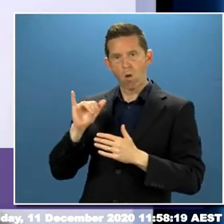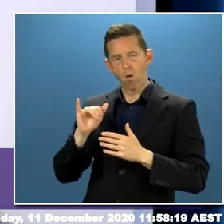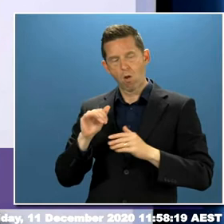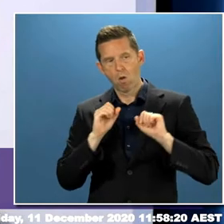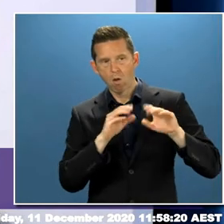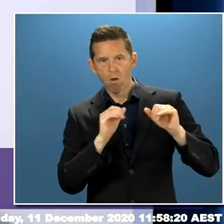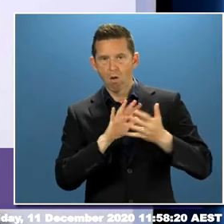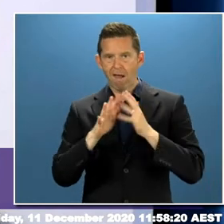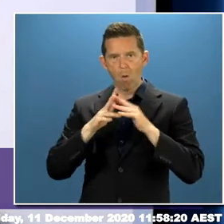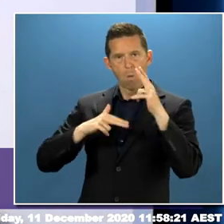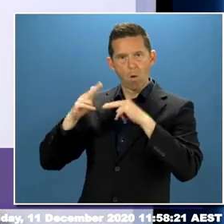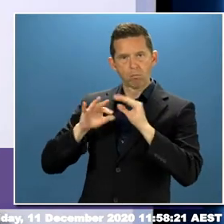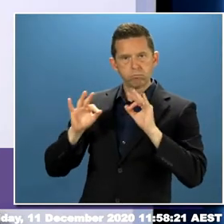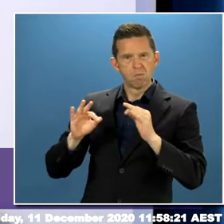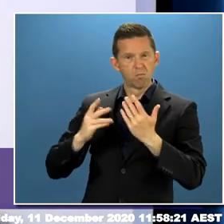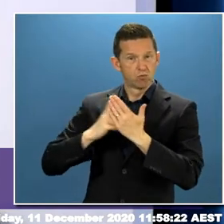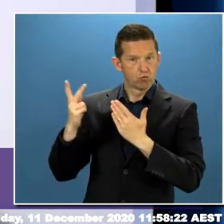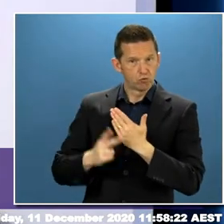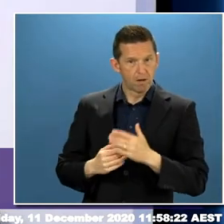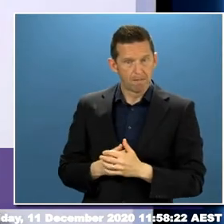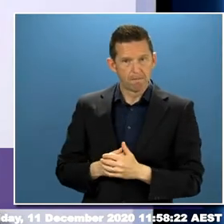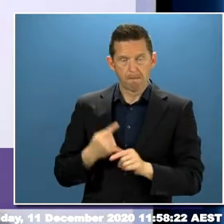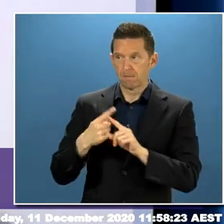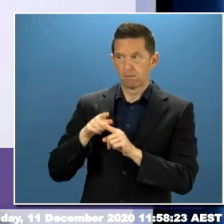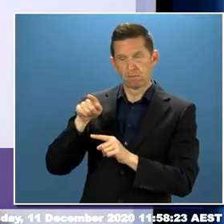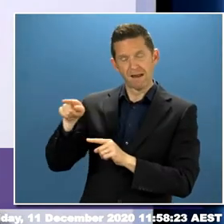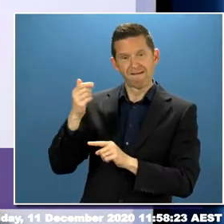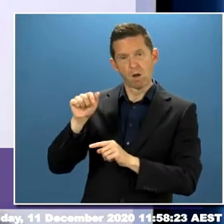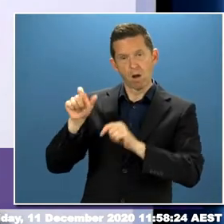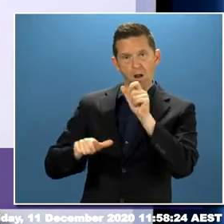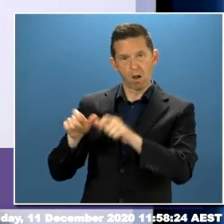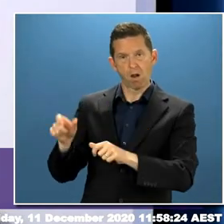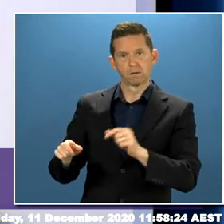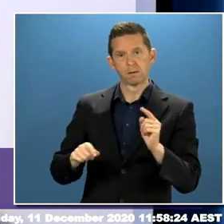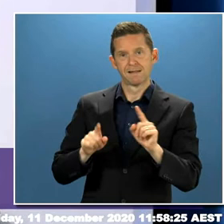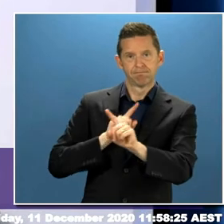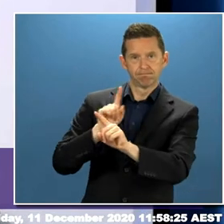But you also have clients who come to you for advice on disability inclusion